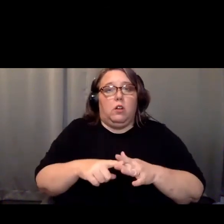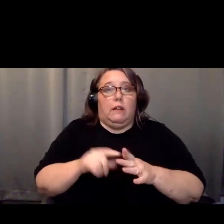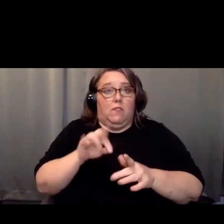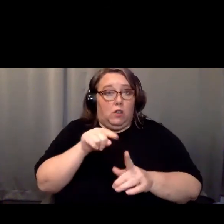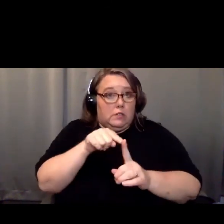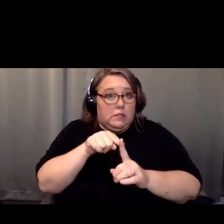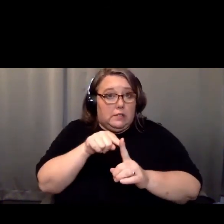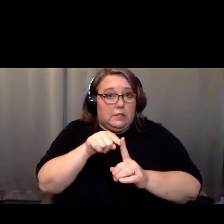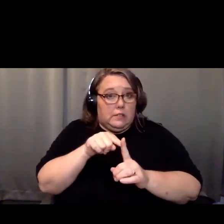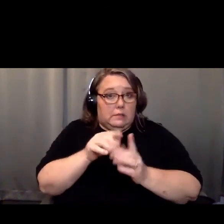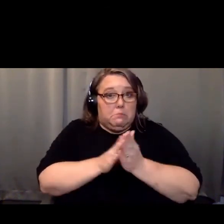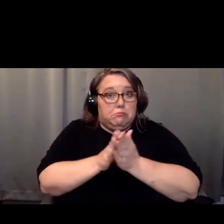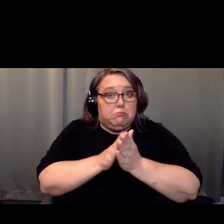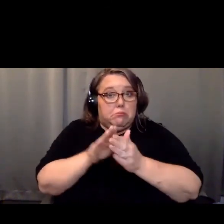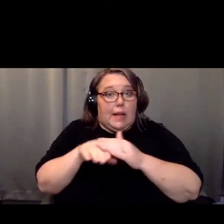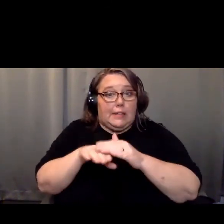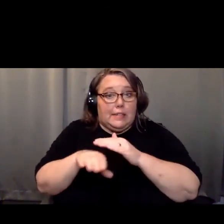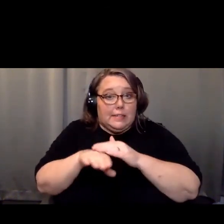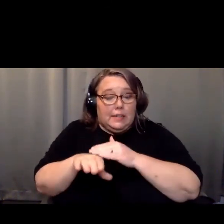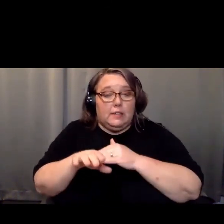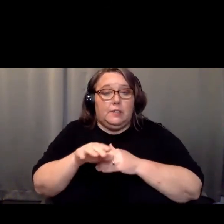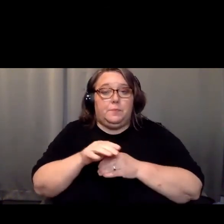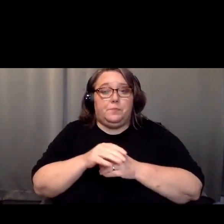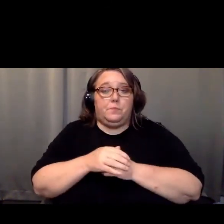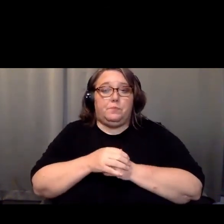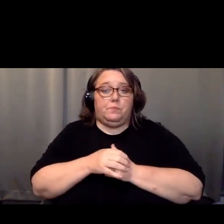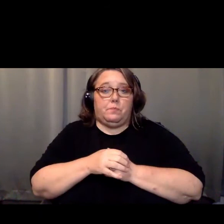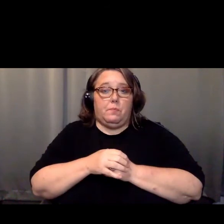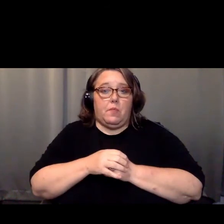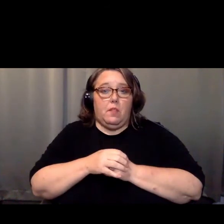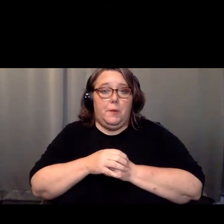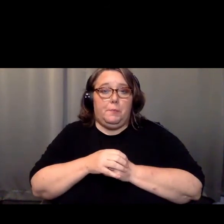in accessing transition services,